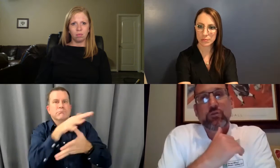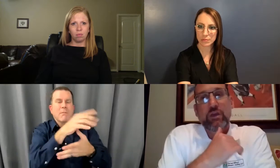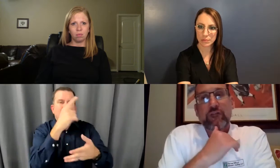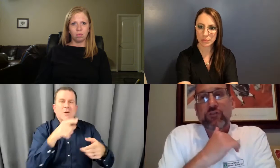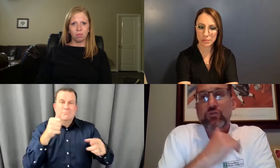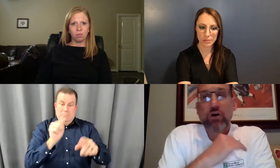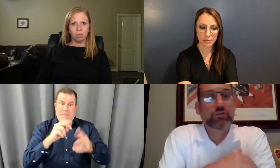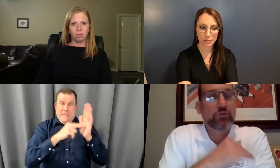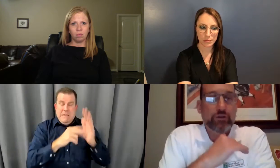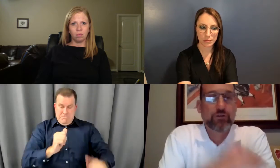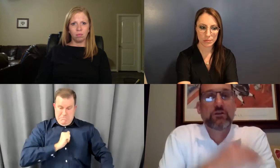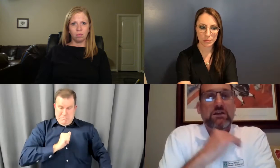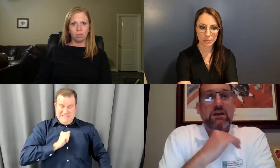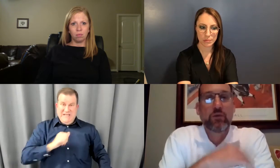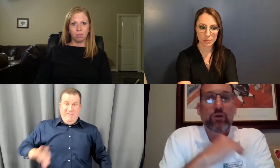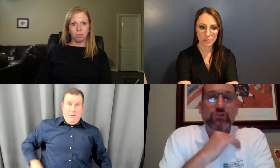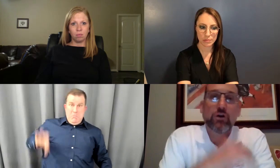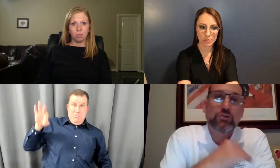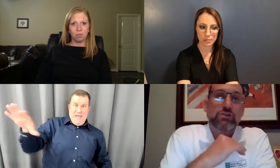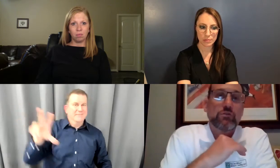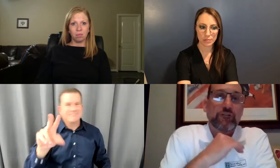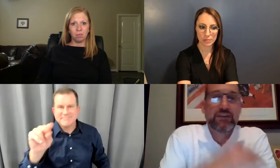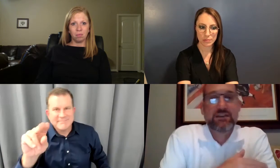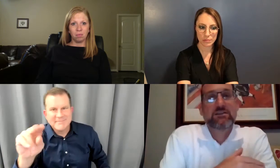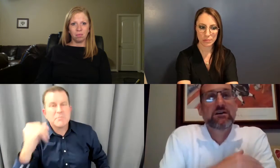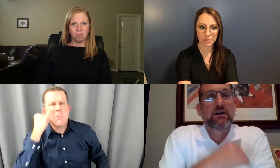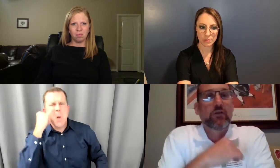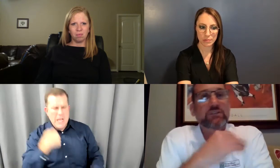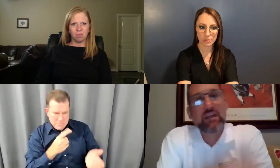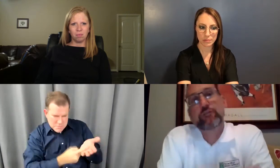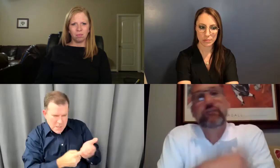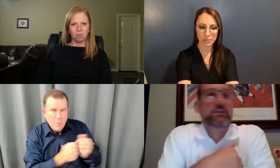So if you talk to an attorney and they wanna charge you a fee or a retainer fee,